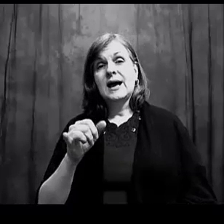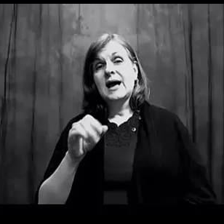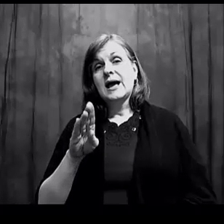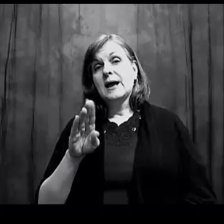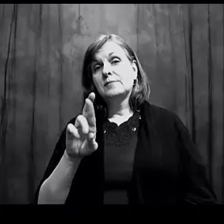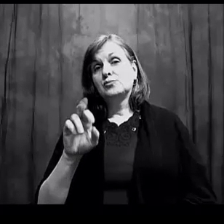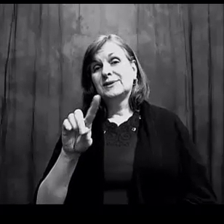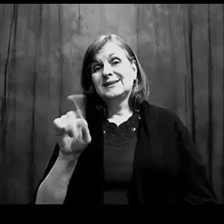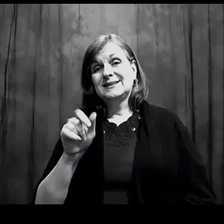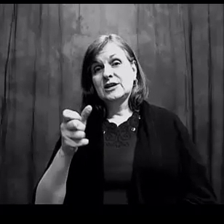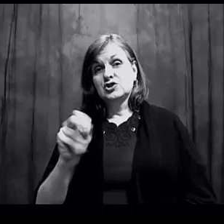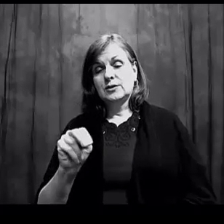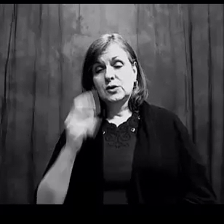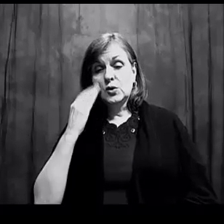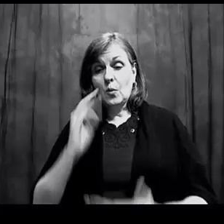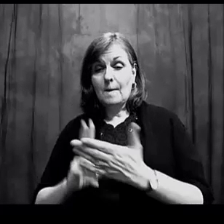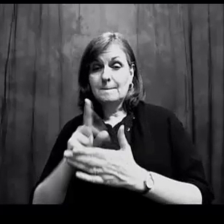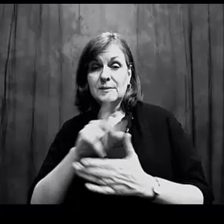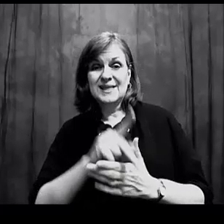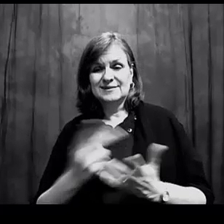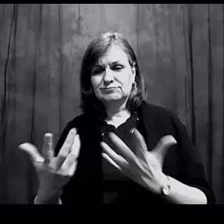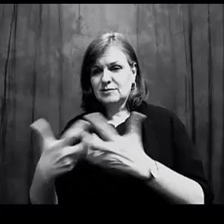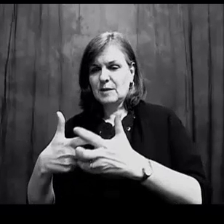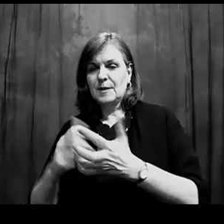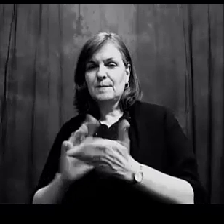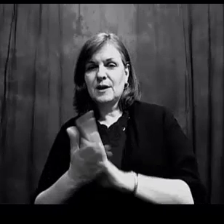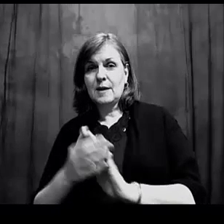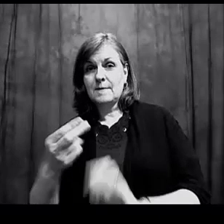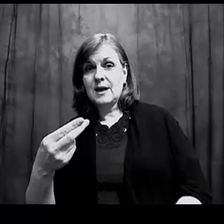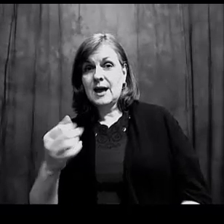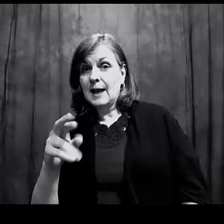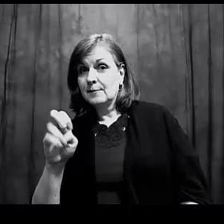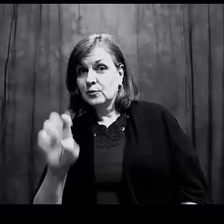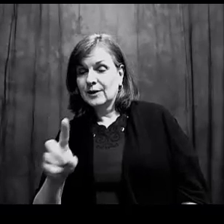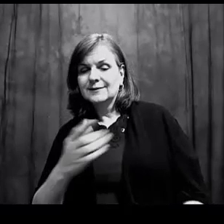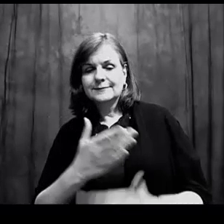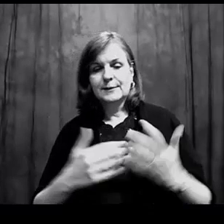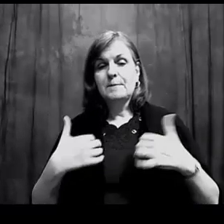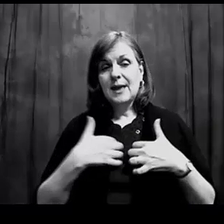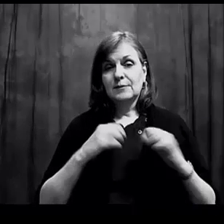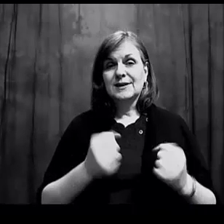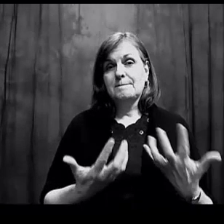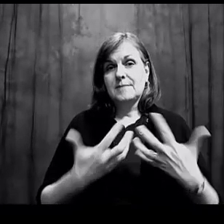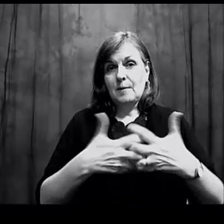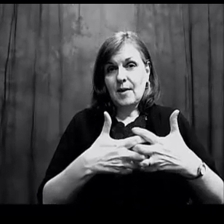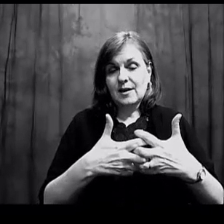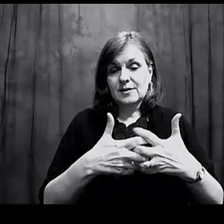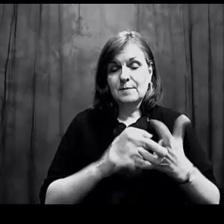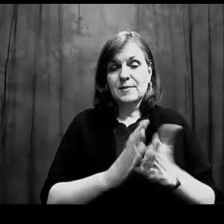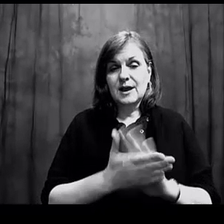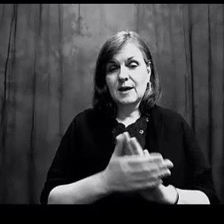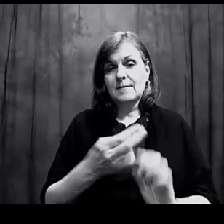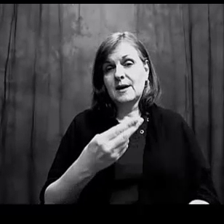we've seen plants that hybridized you know that some animals hybridize so this mix of